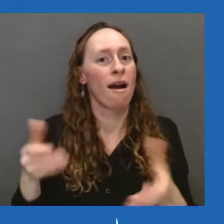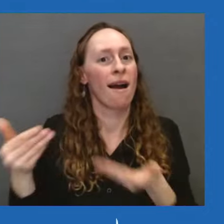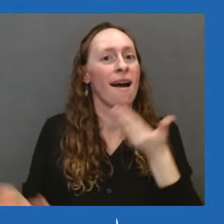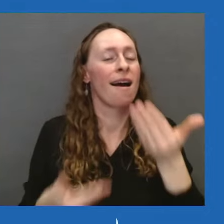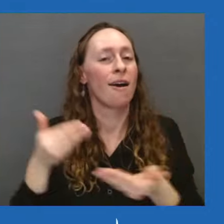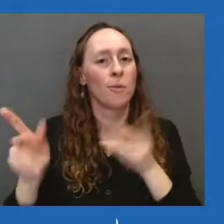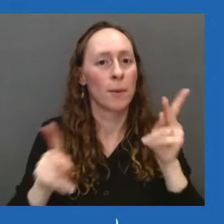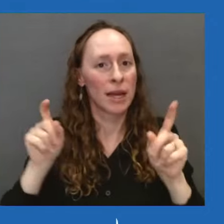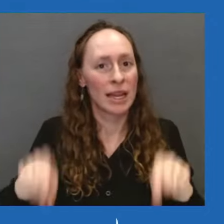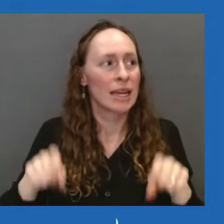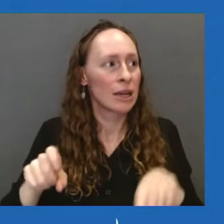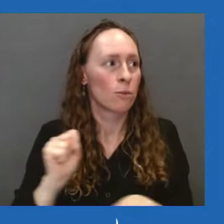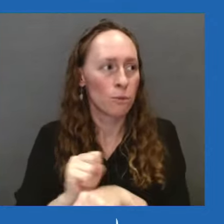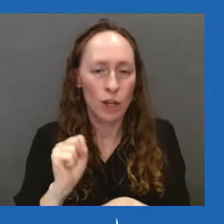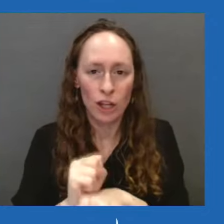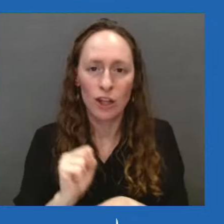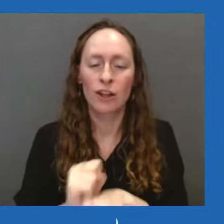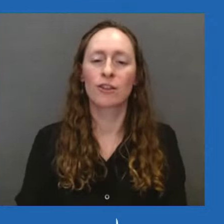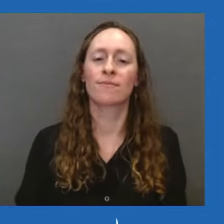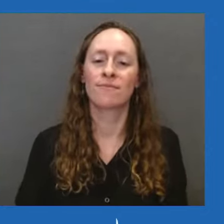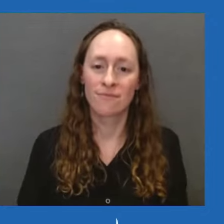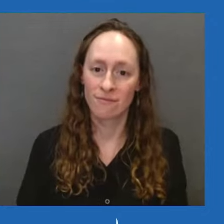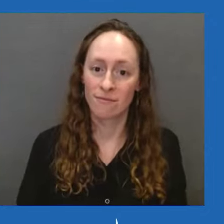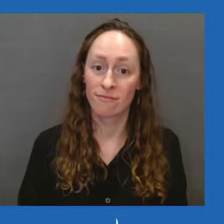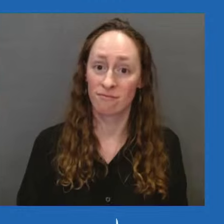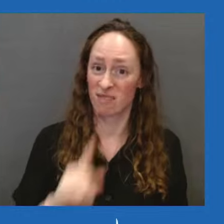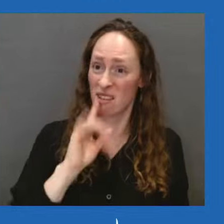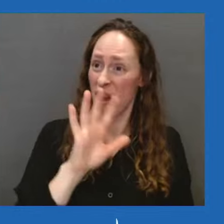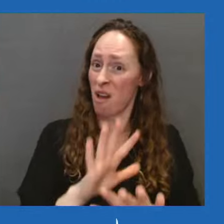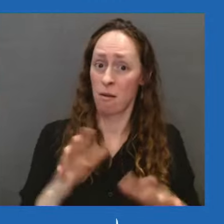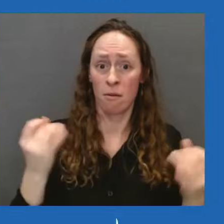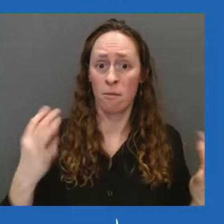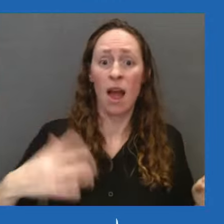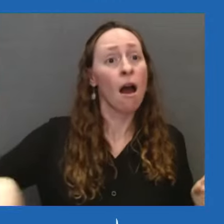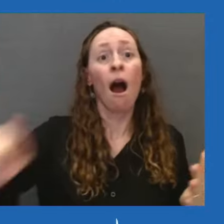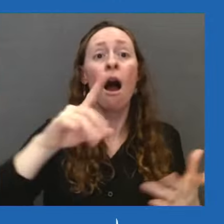companies both foreign and domestic are creating jobs here in America